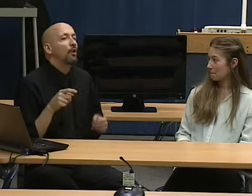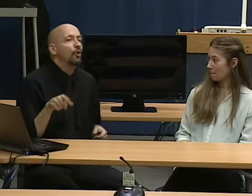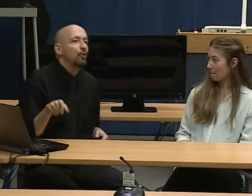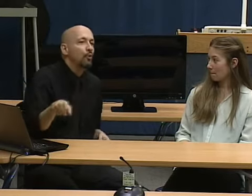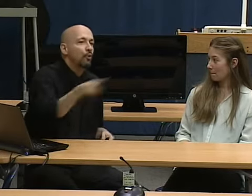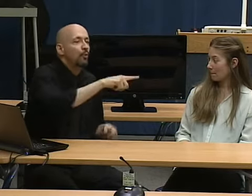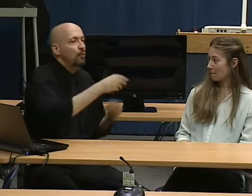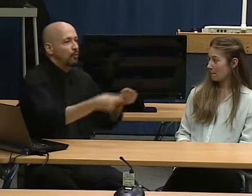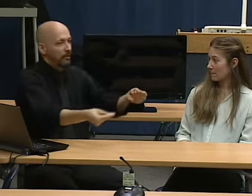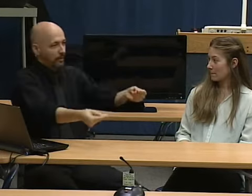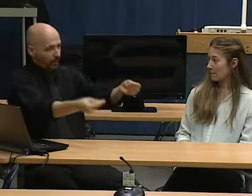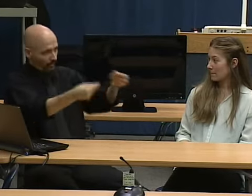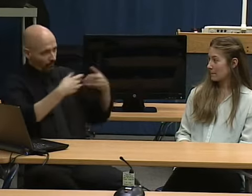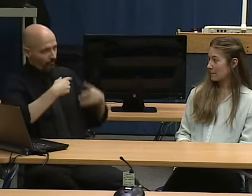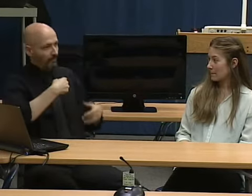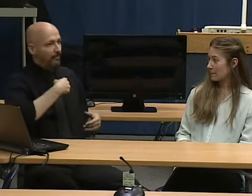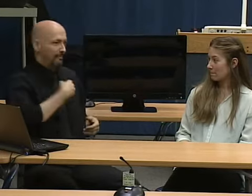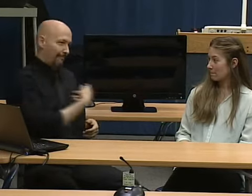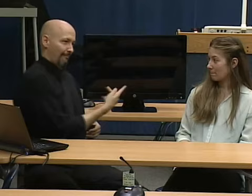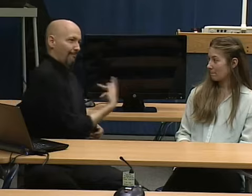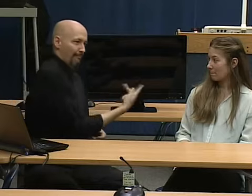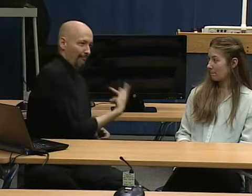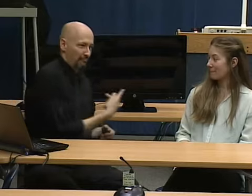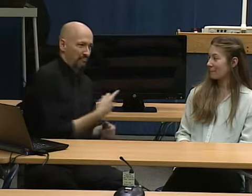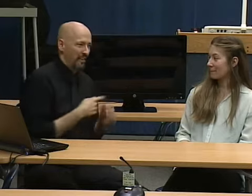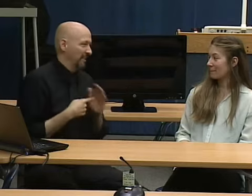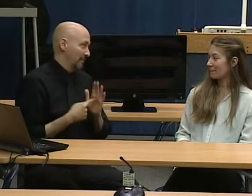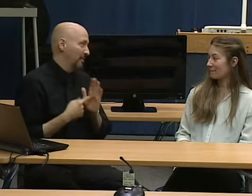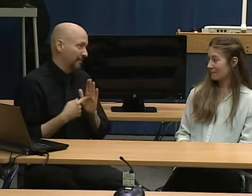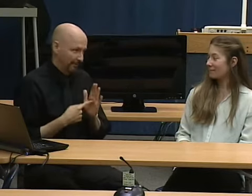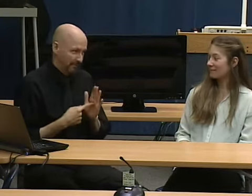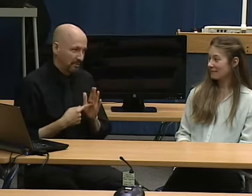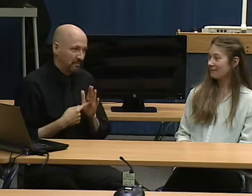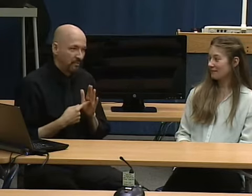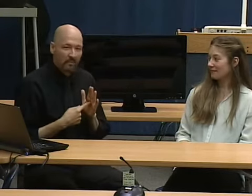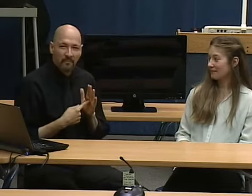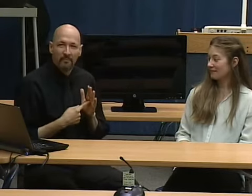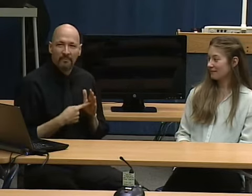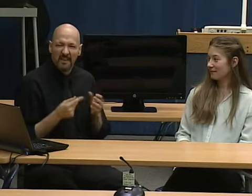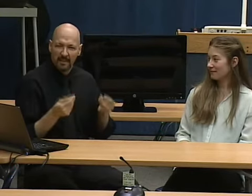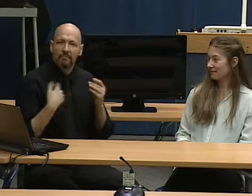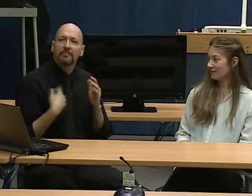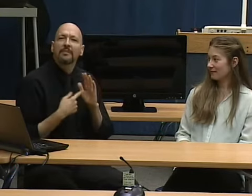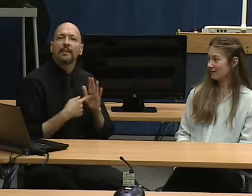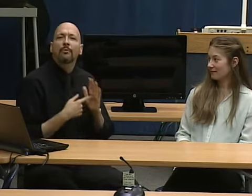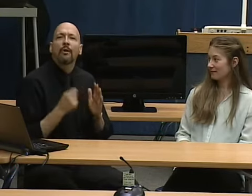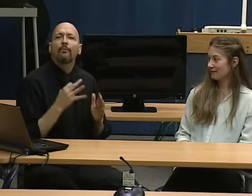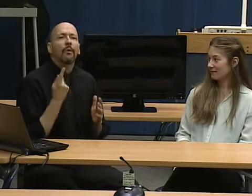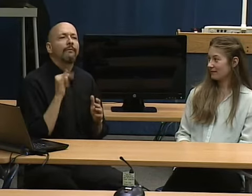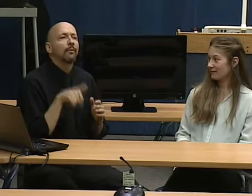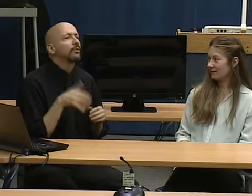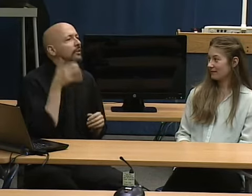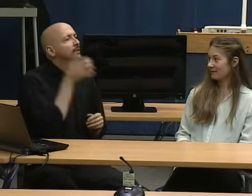I want you guys to give me, give the two of us, examples. Give me examples of some of what you know.